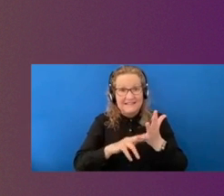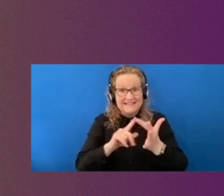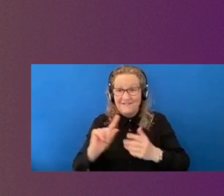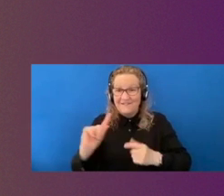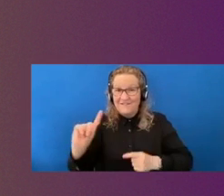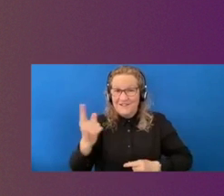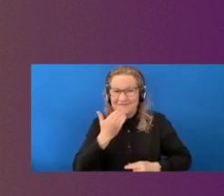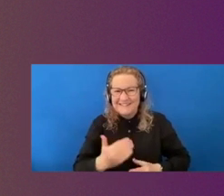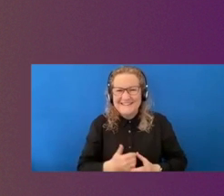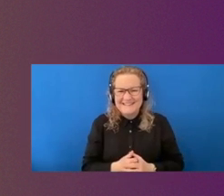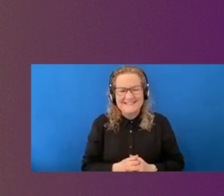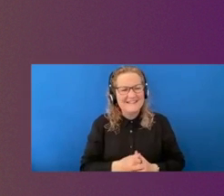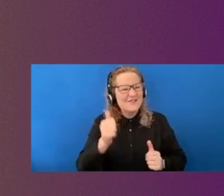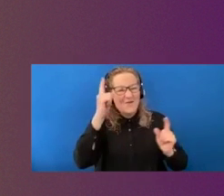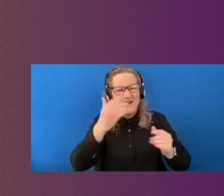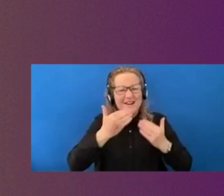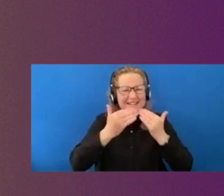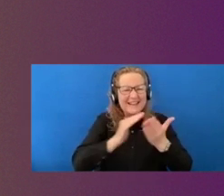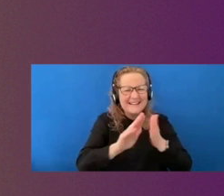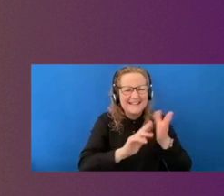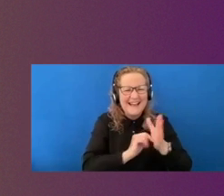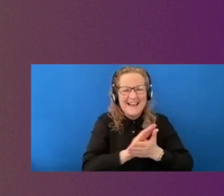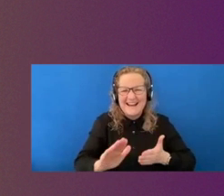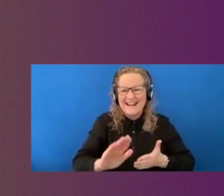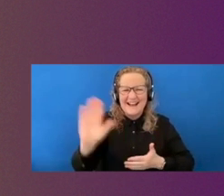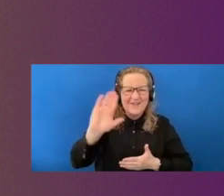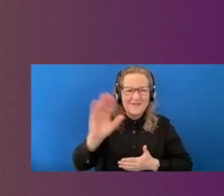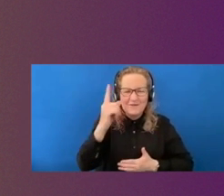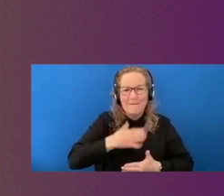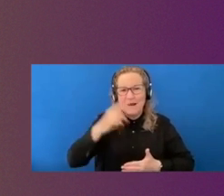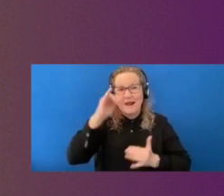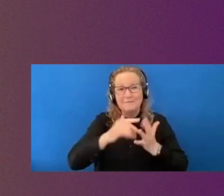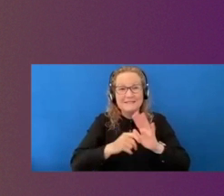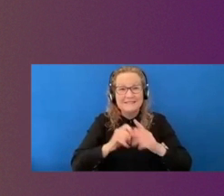right thanks hannah good morning everybody yeah my name is Steve i'm a young white male as well